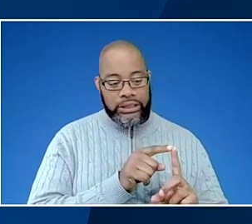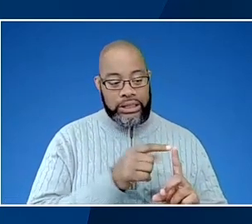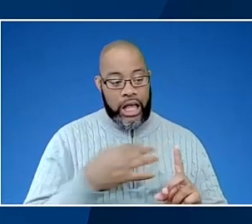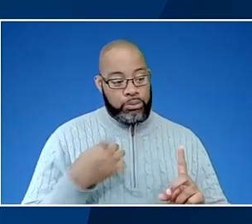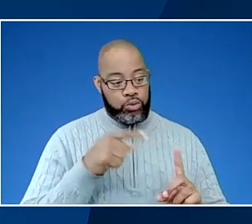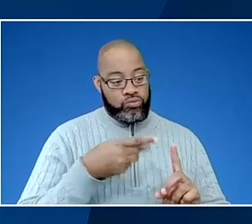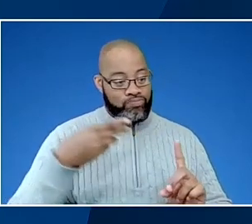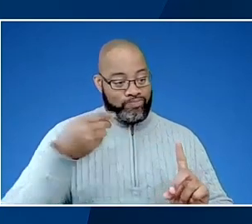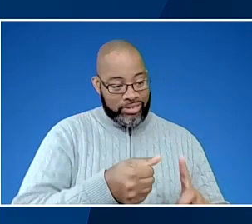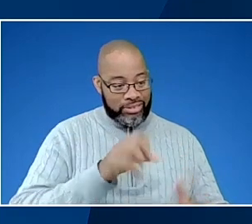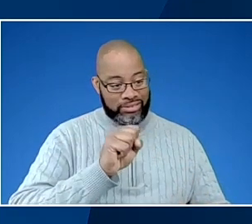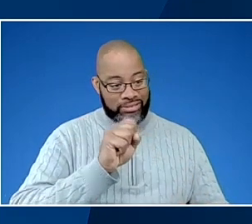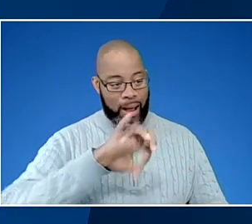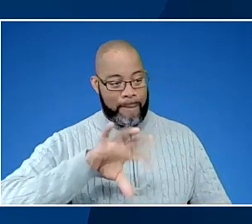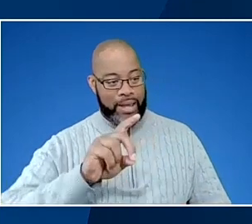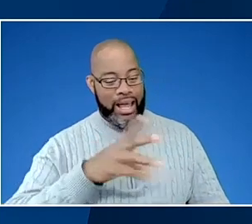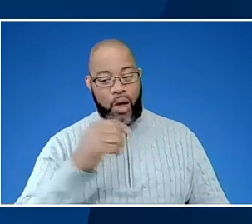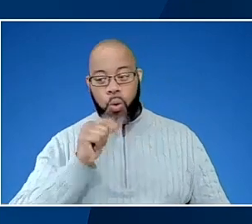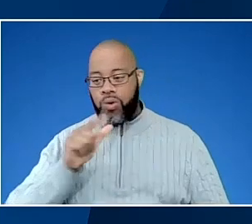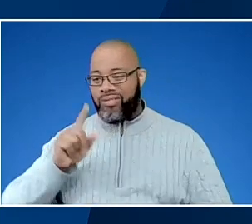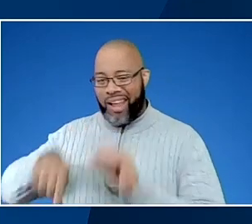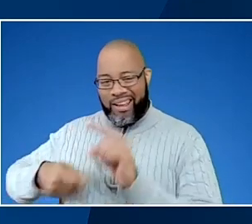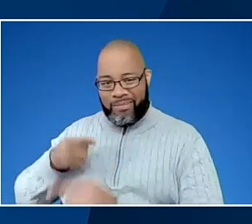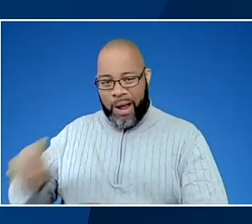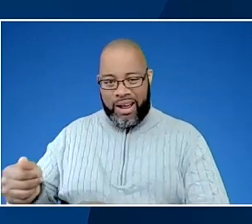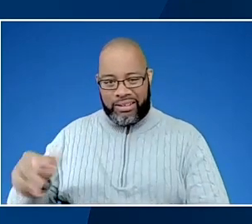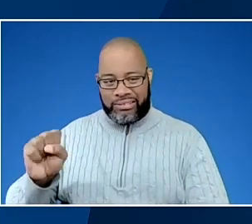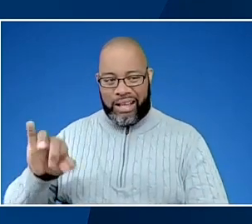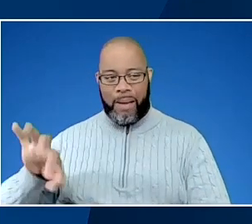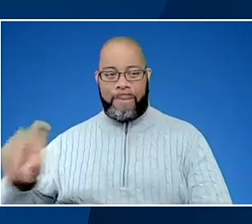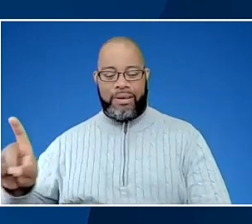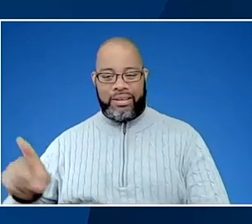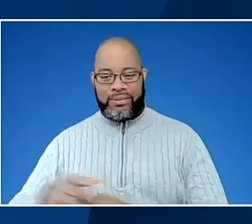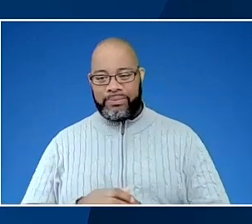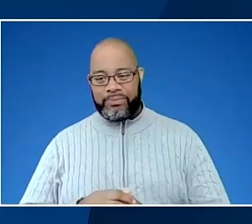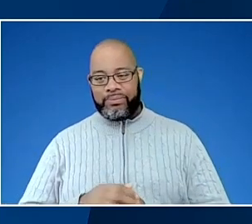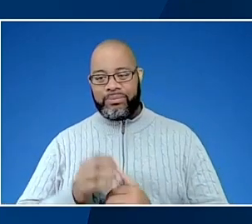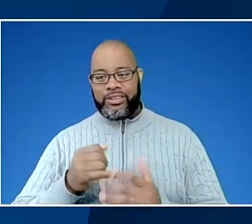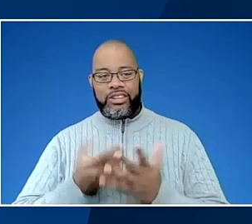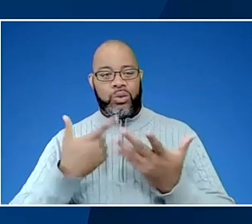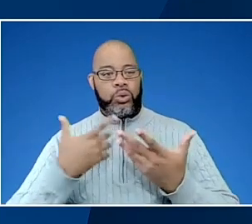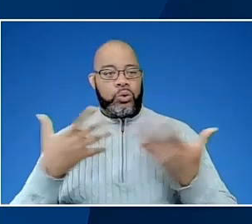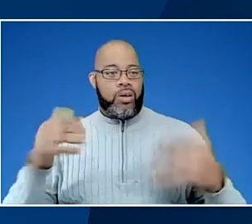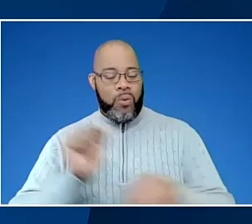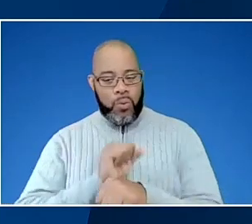stipends on our applications then. Just the groundwork we're doing that seems